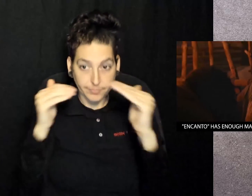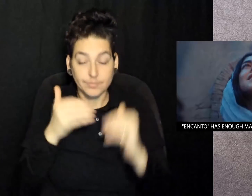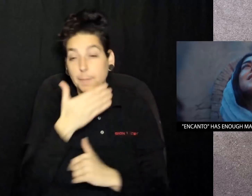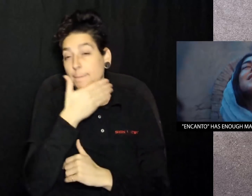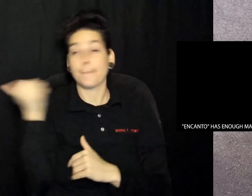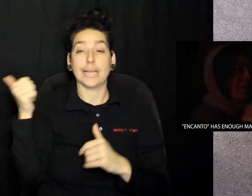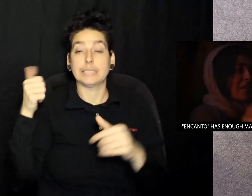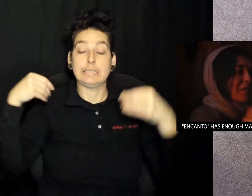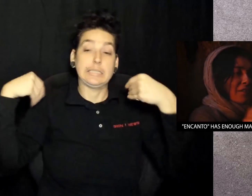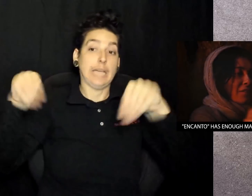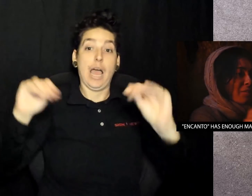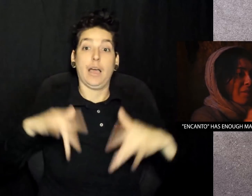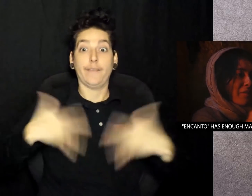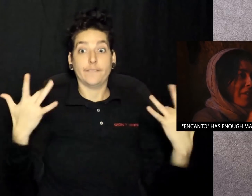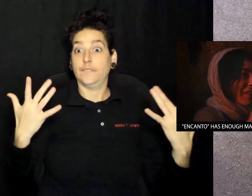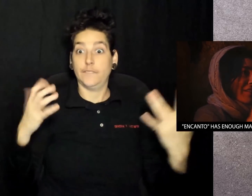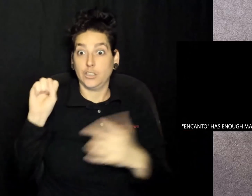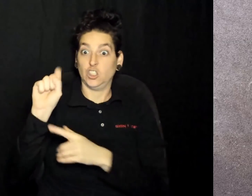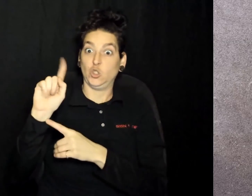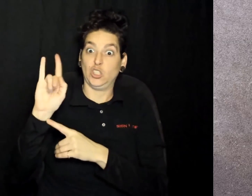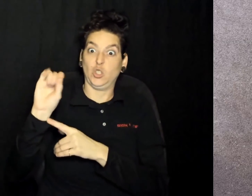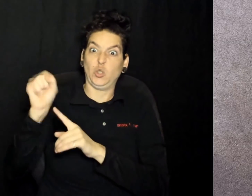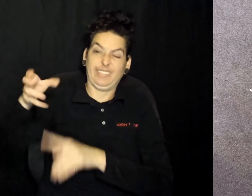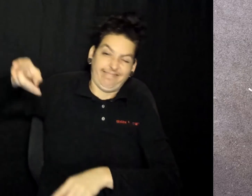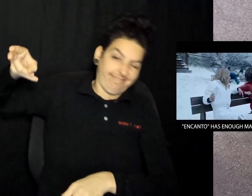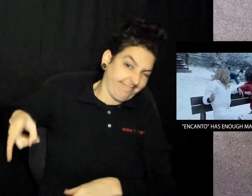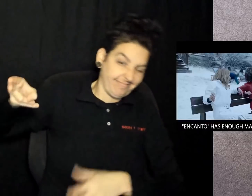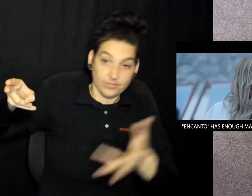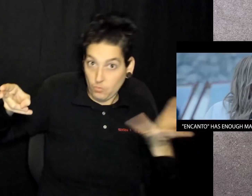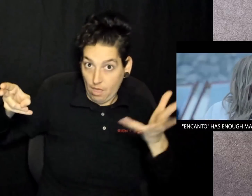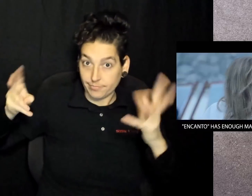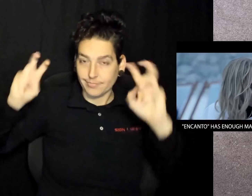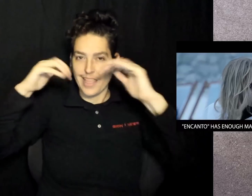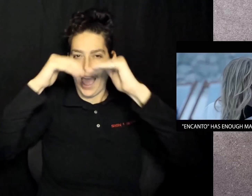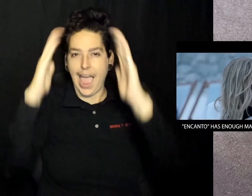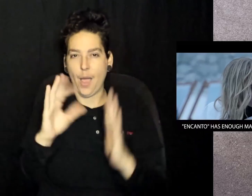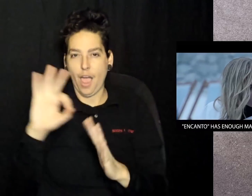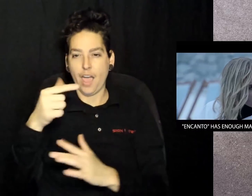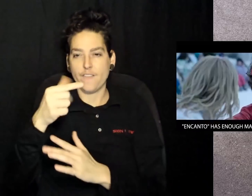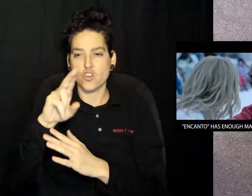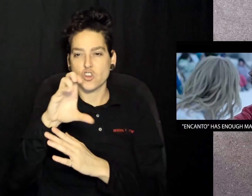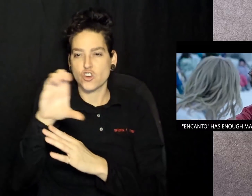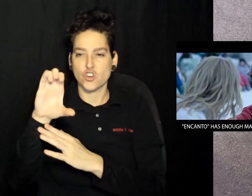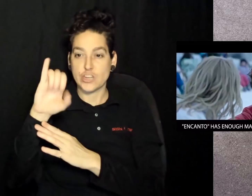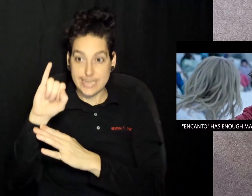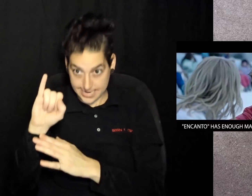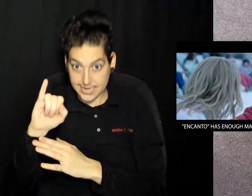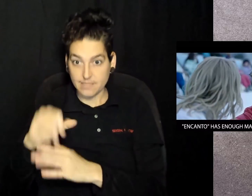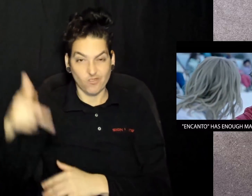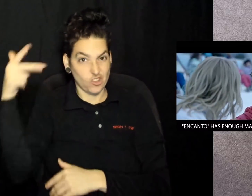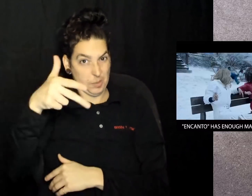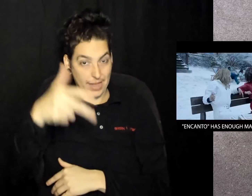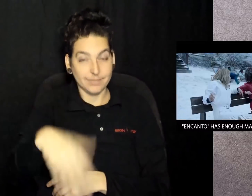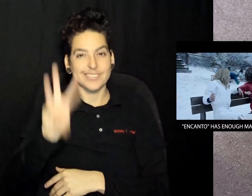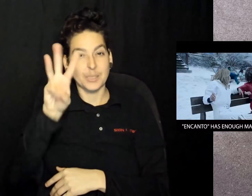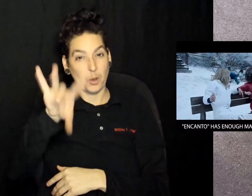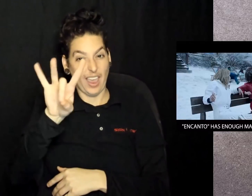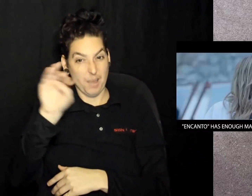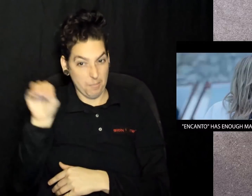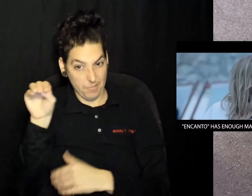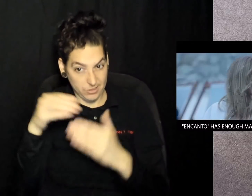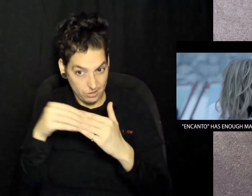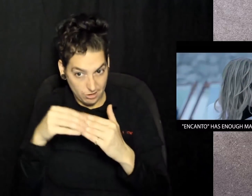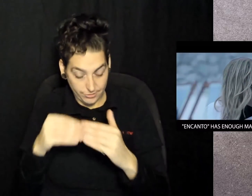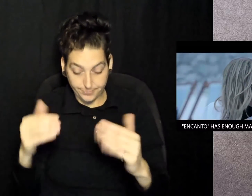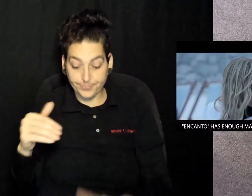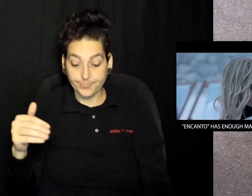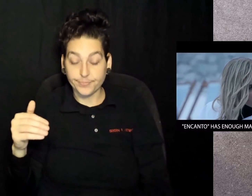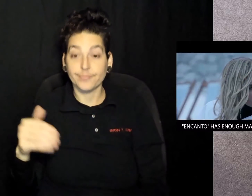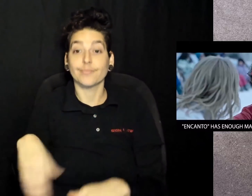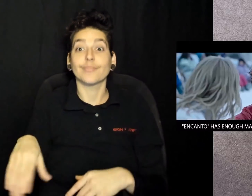series came in fourth with $4.9 million the best-selling event in the studio's history